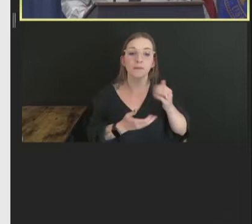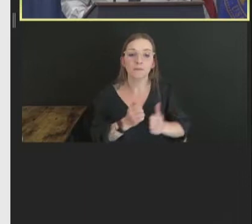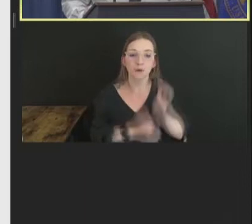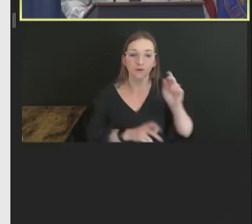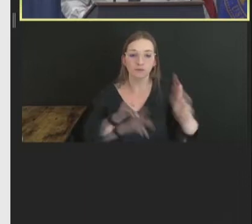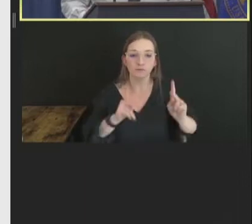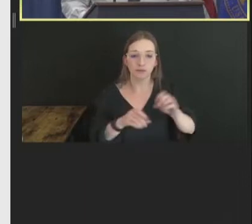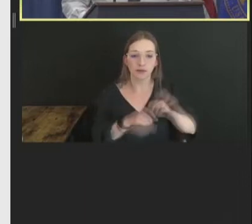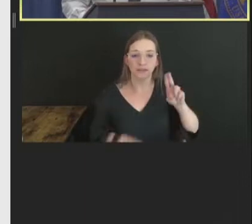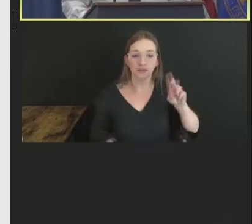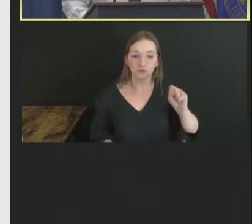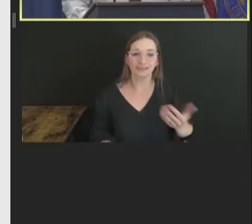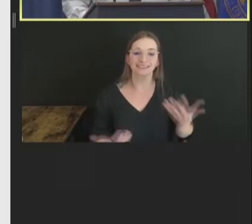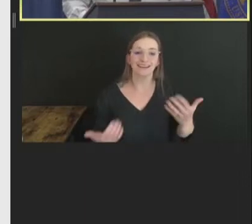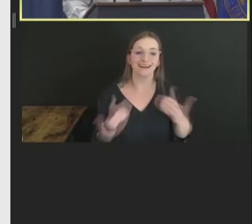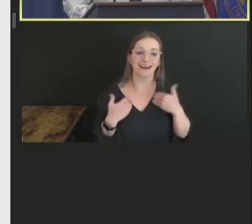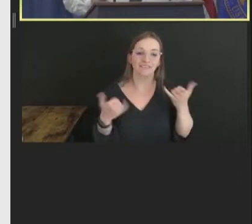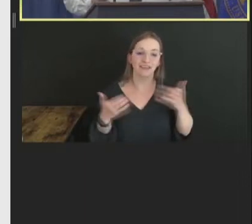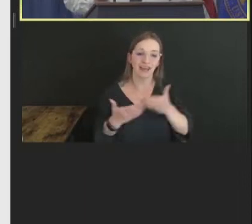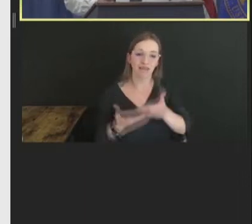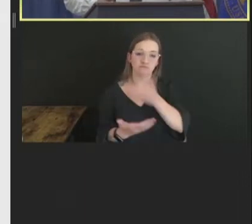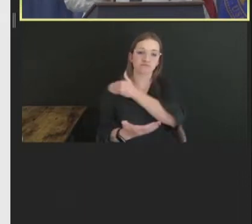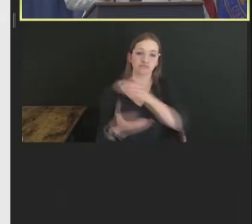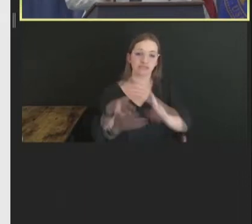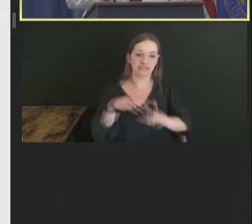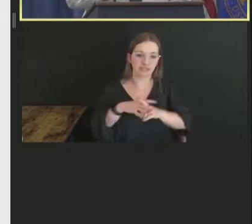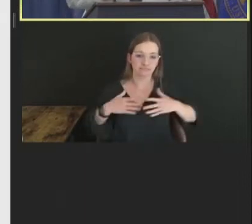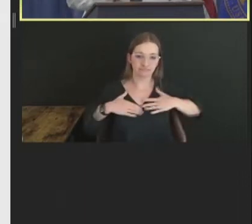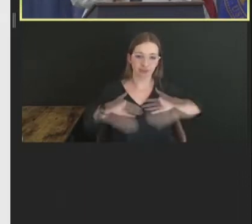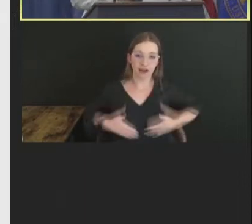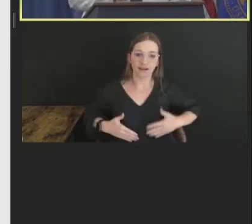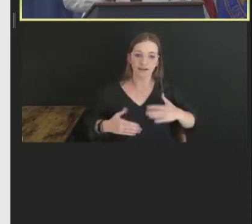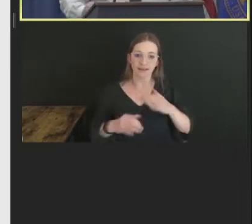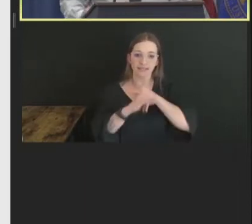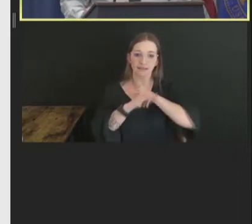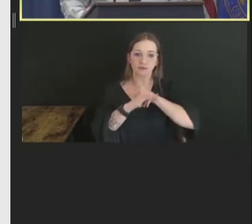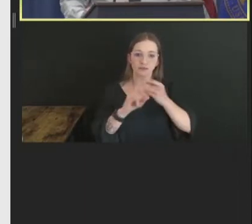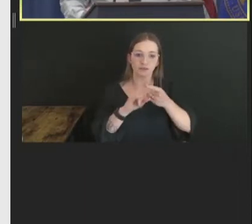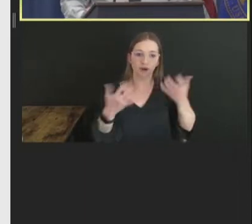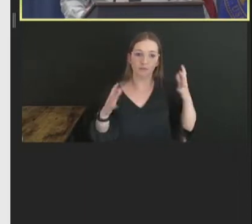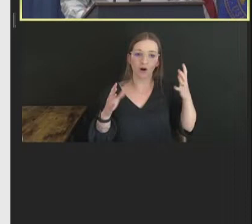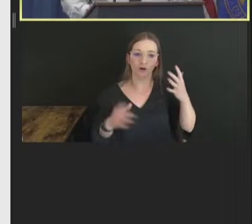have to think about a vaccination strategy that optimizes their responses to new variants. And